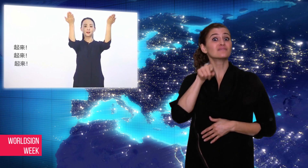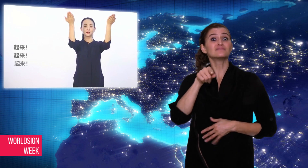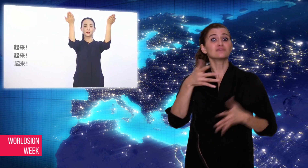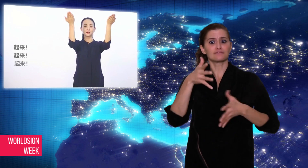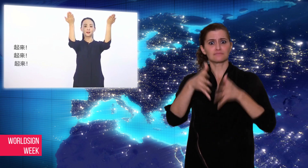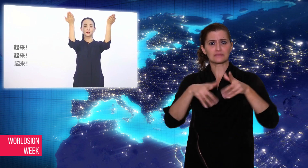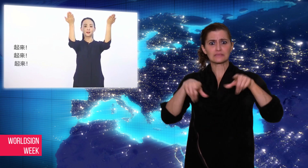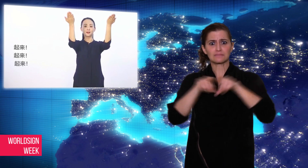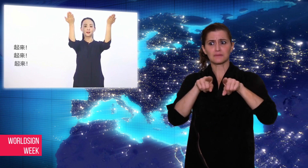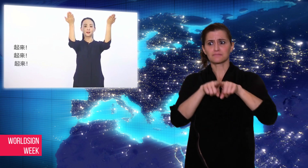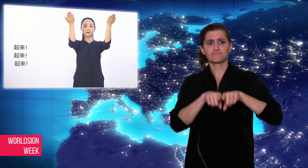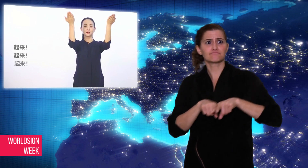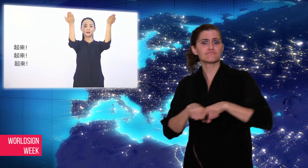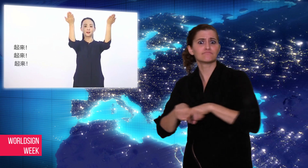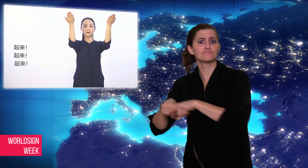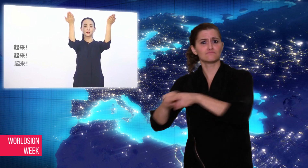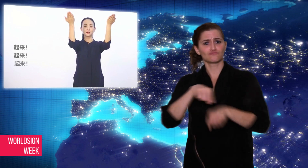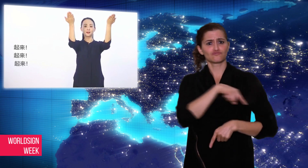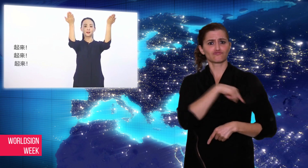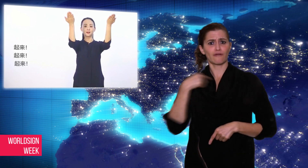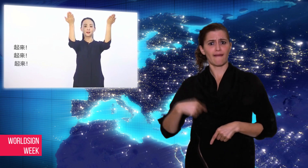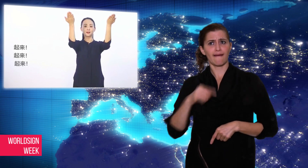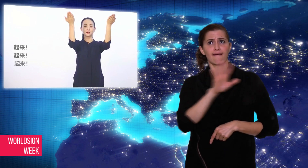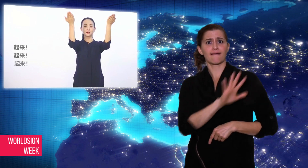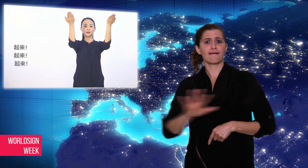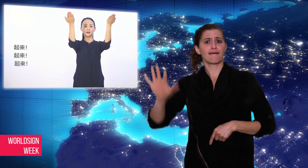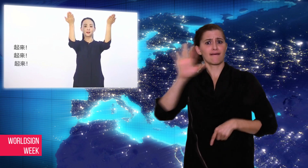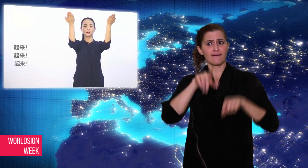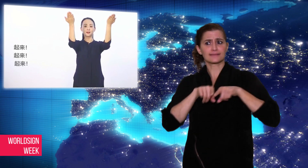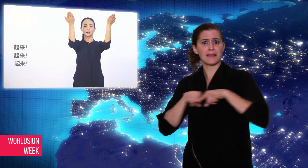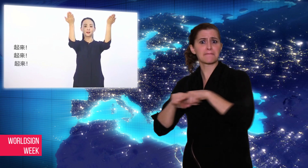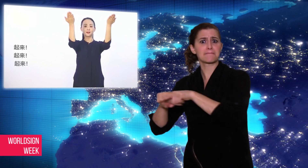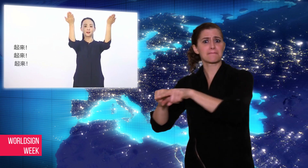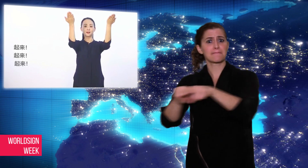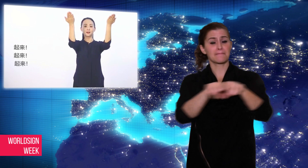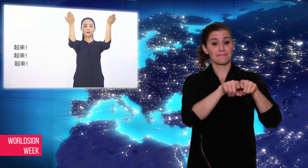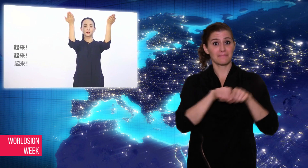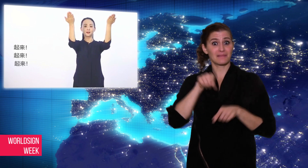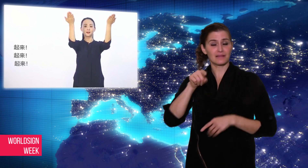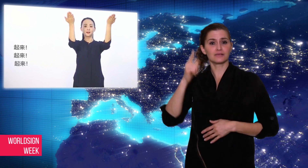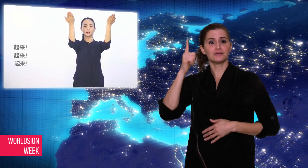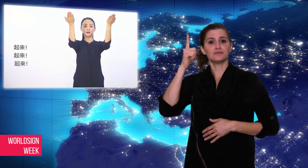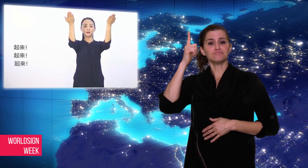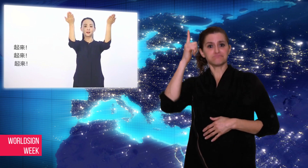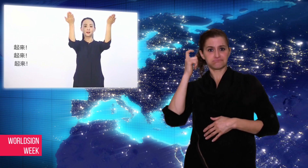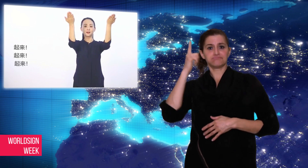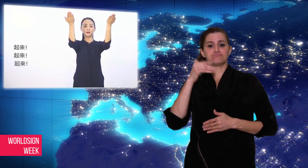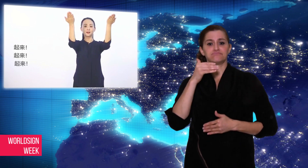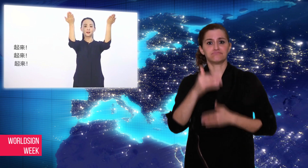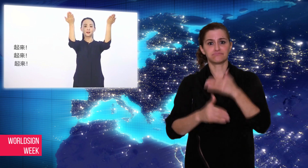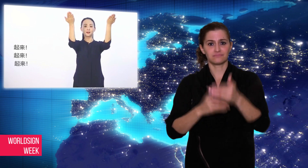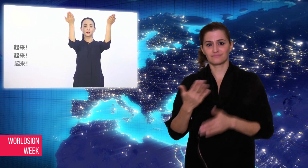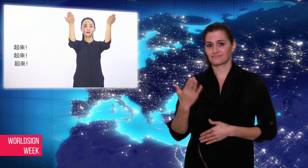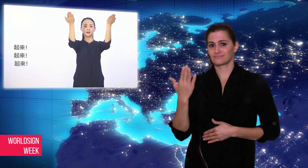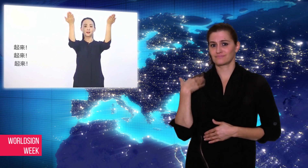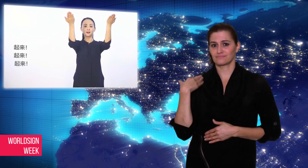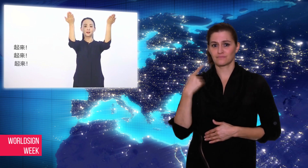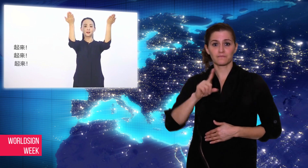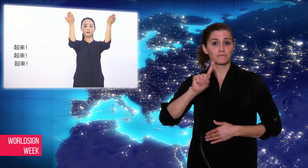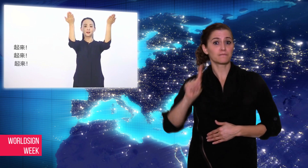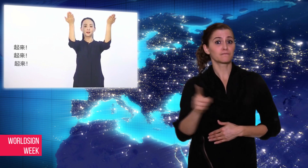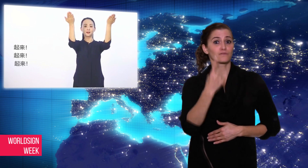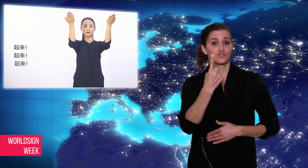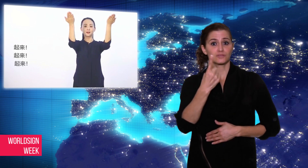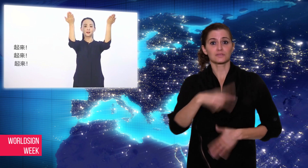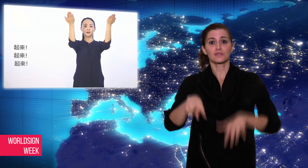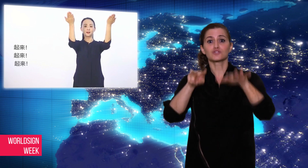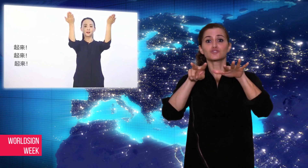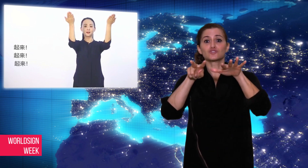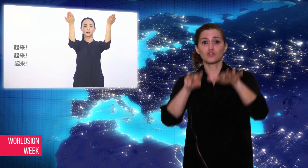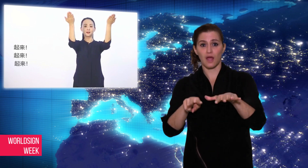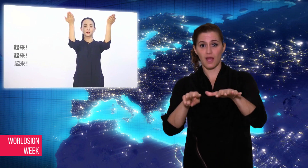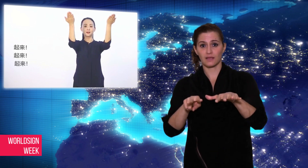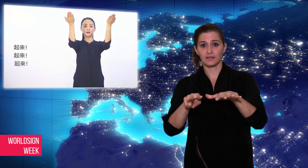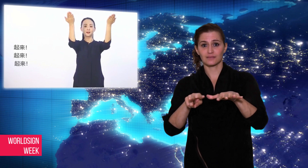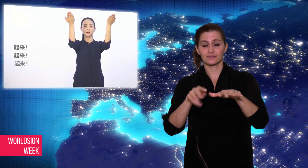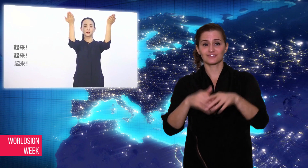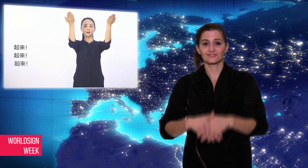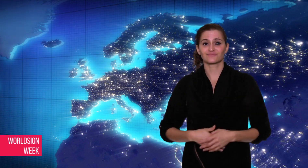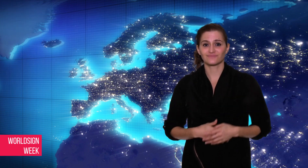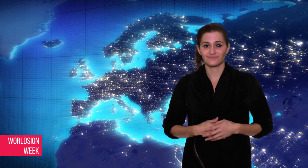signing" which was implemented July 1.